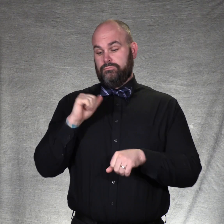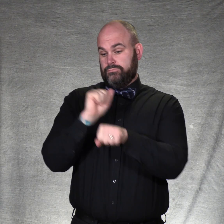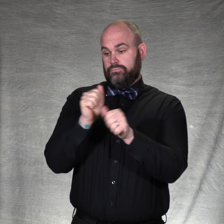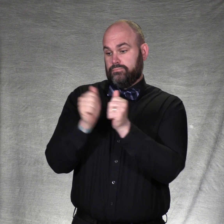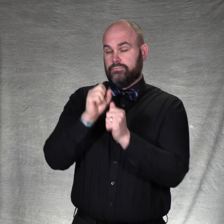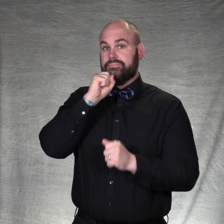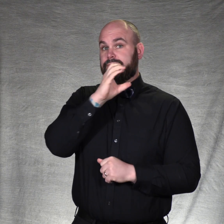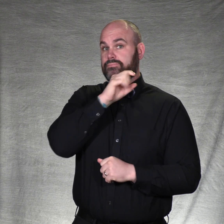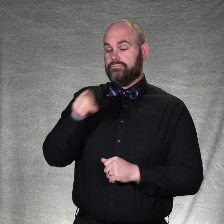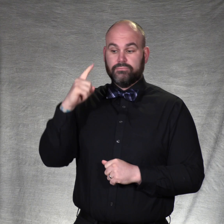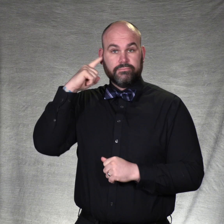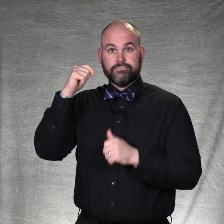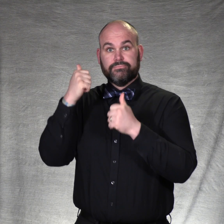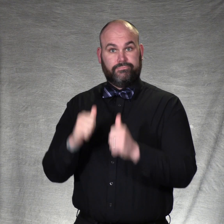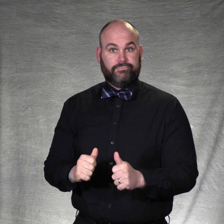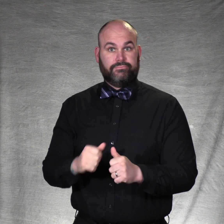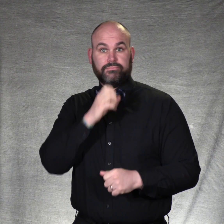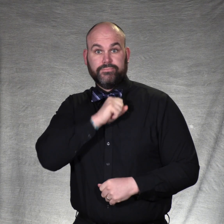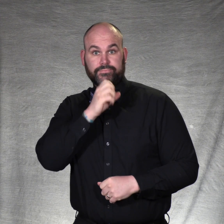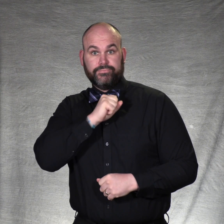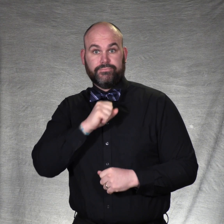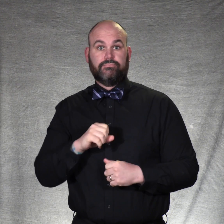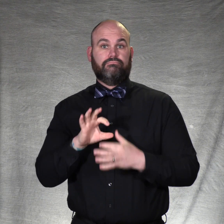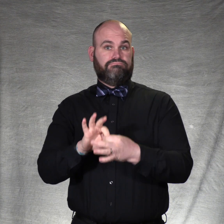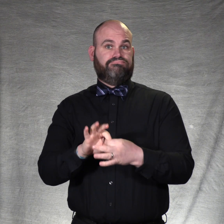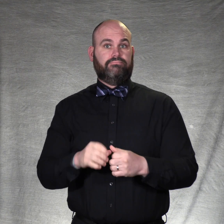who work with seniors about age-related hearing loss.